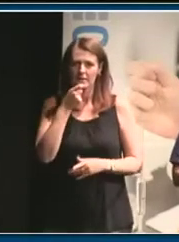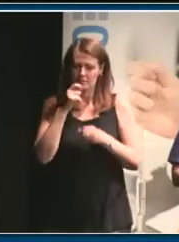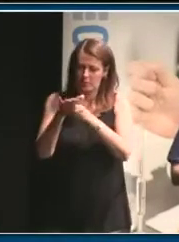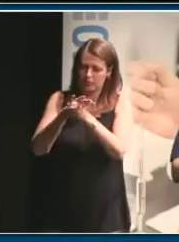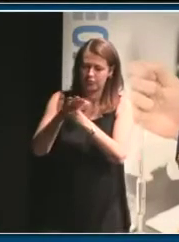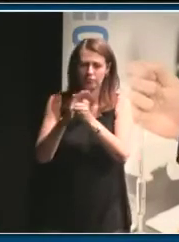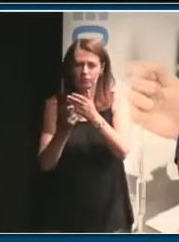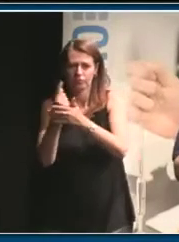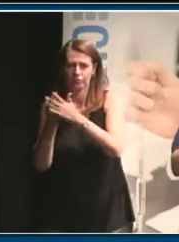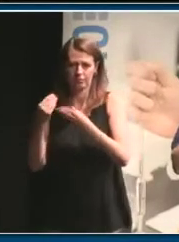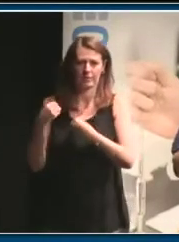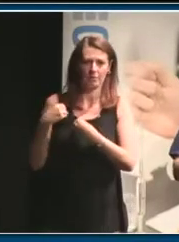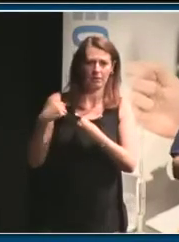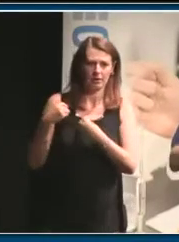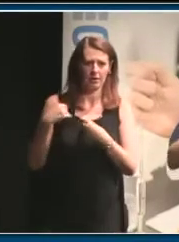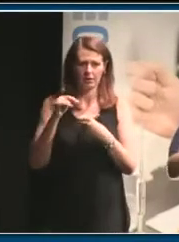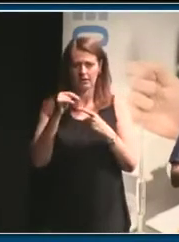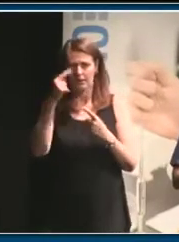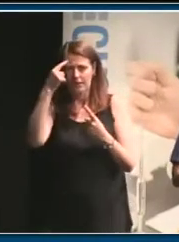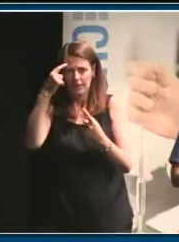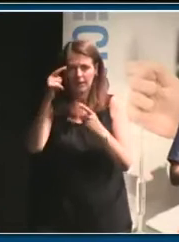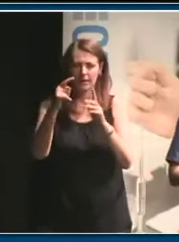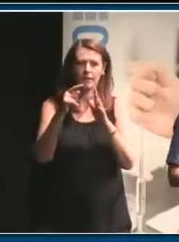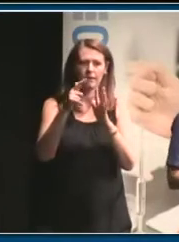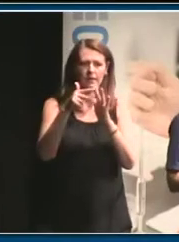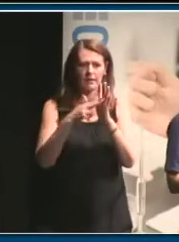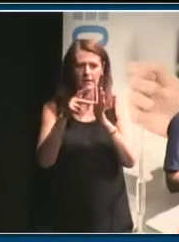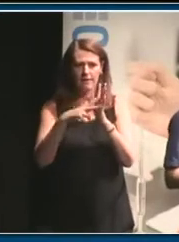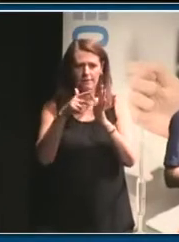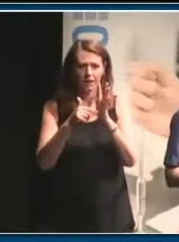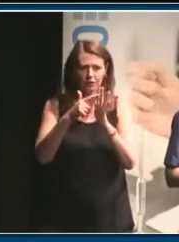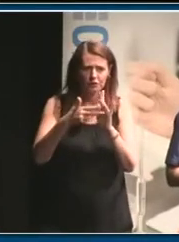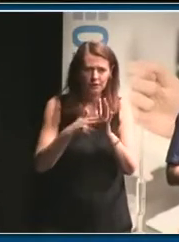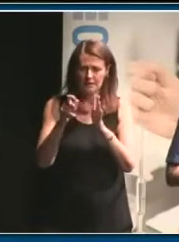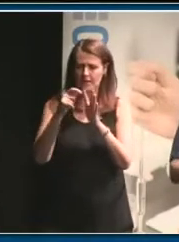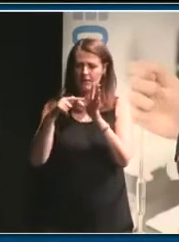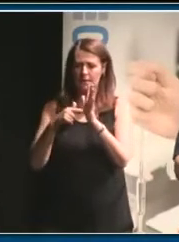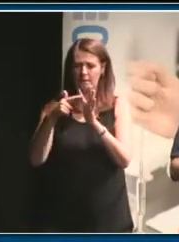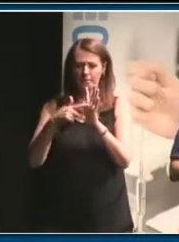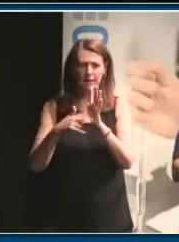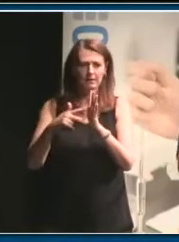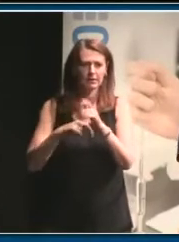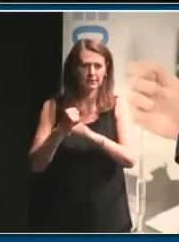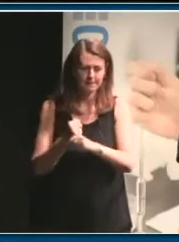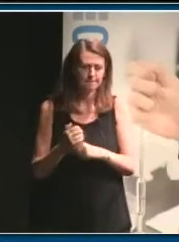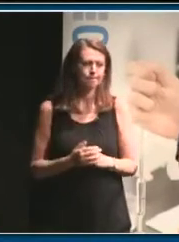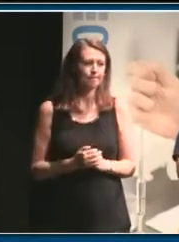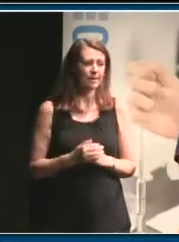company focusing on inventions and patenting. And throughout the last 30 years I’ve interacted